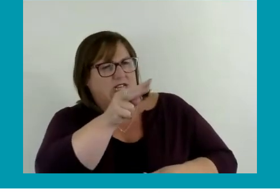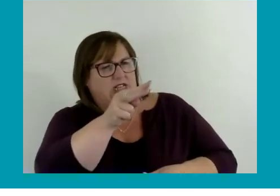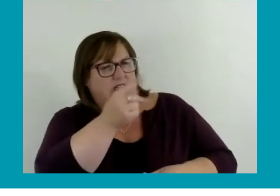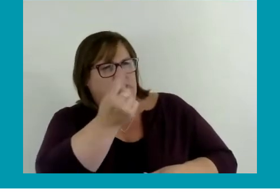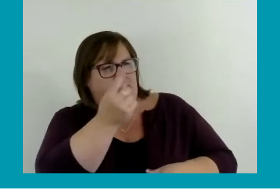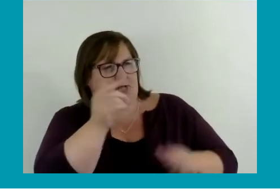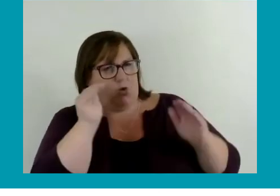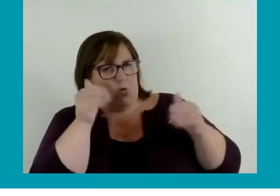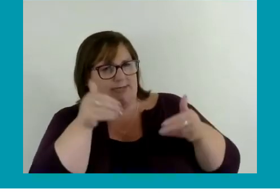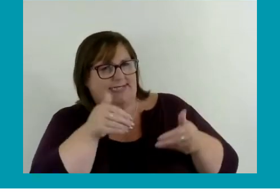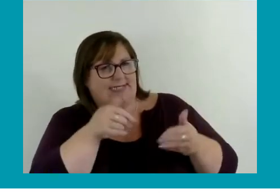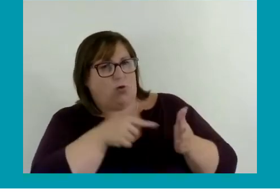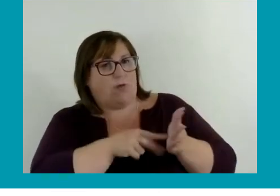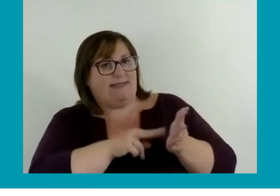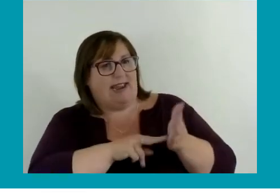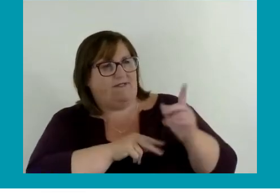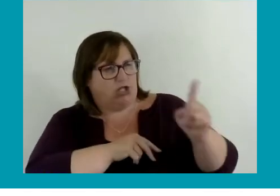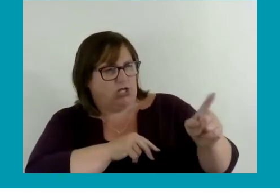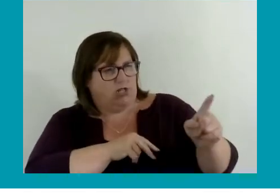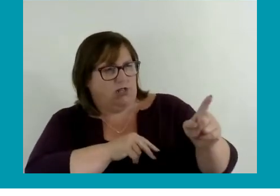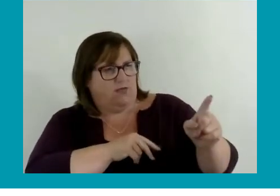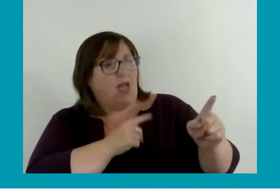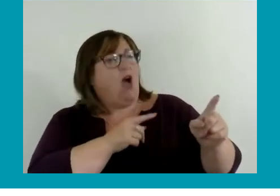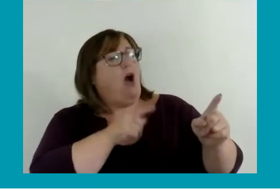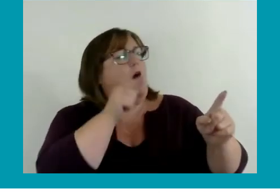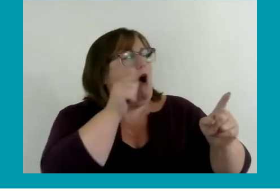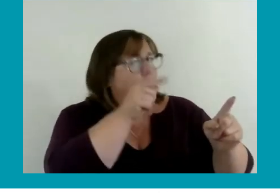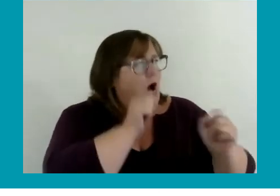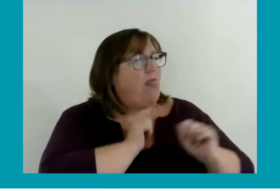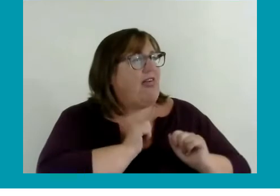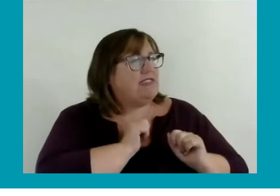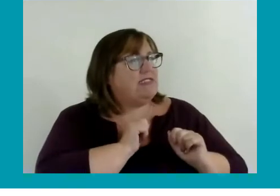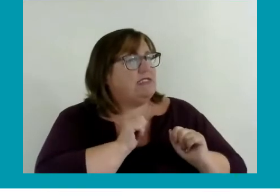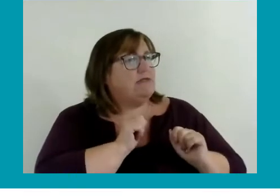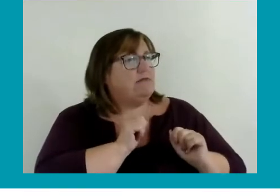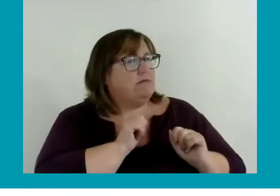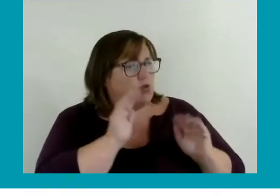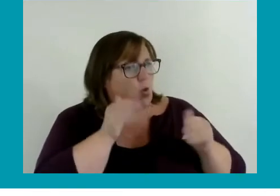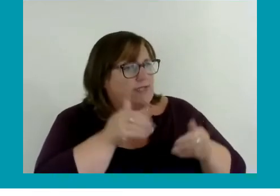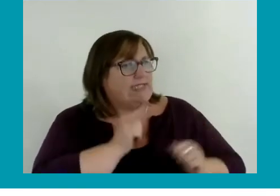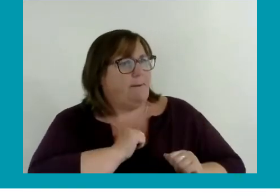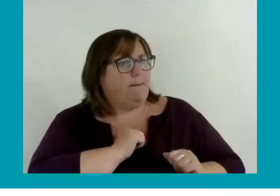particular traits with that and they would think oh okay everyone who's autistic needs these